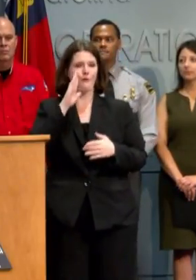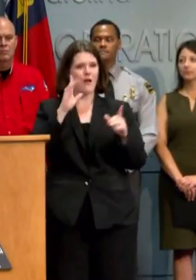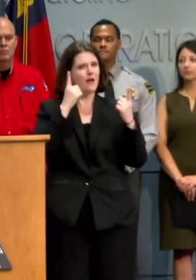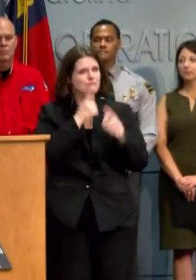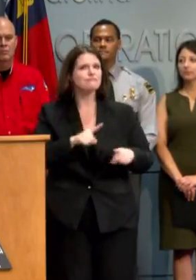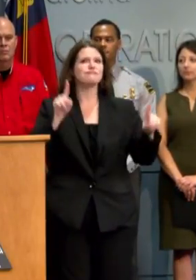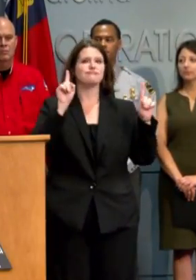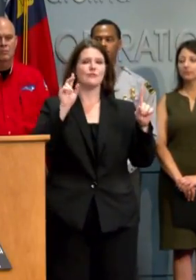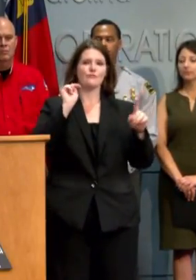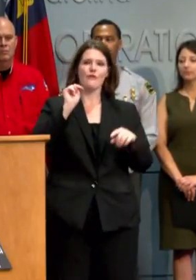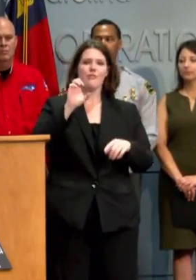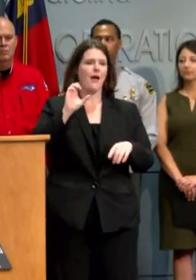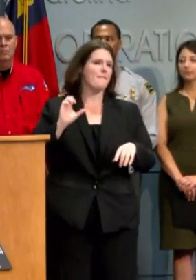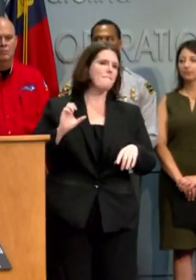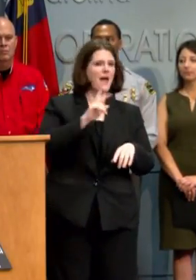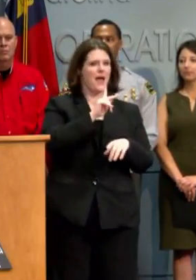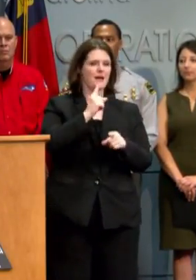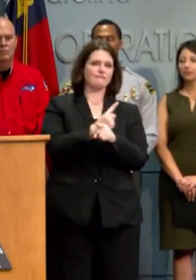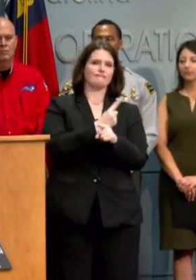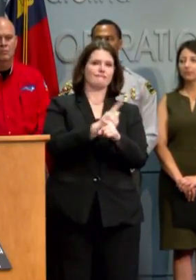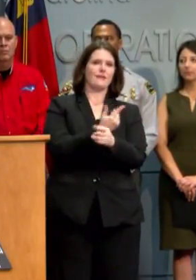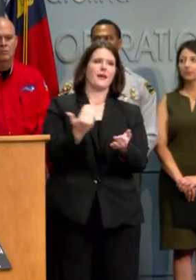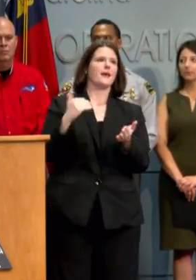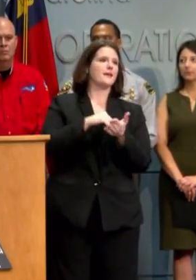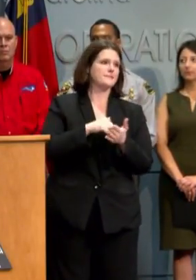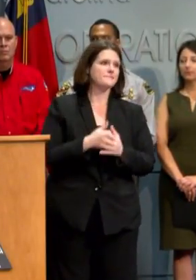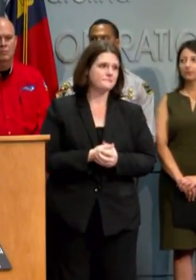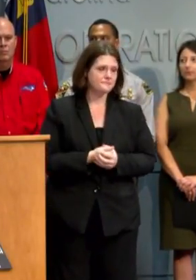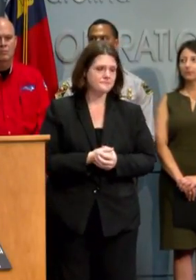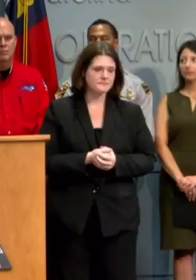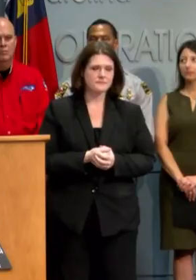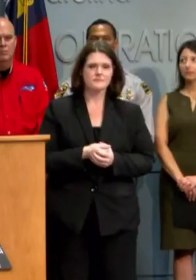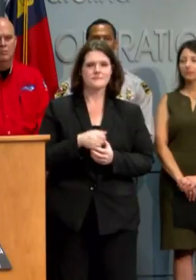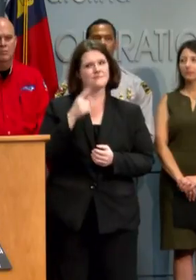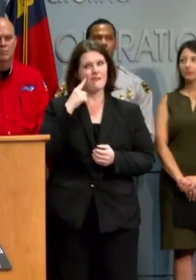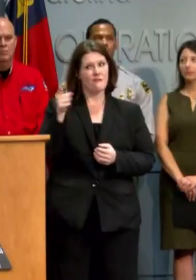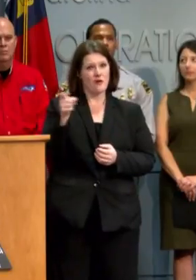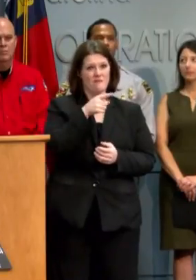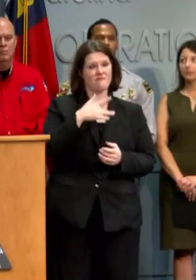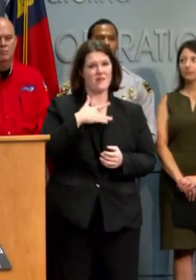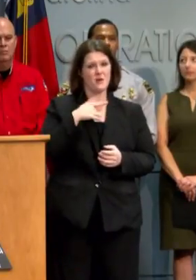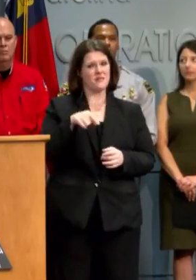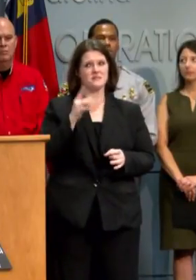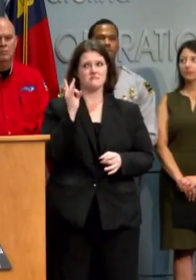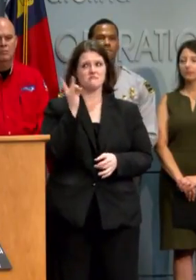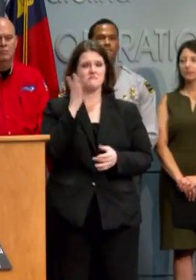I KNOW AND IN MY HEART. IT IS THE REASON WE WILL MAKE